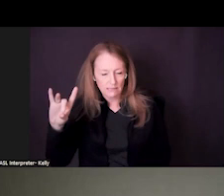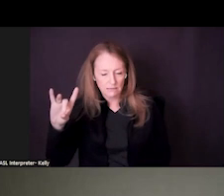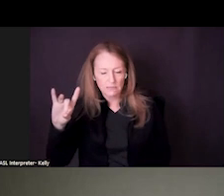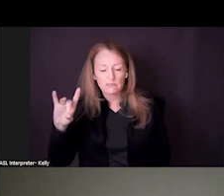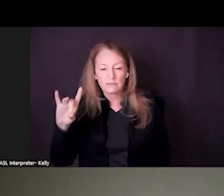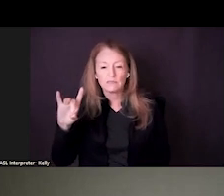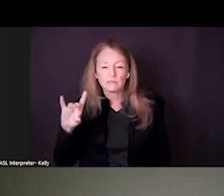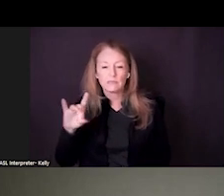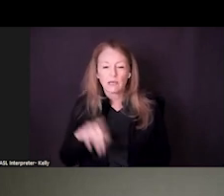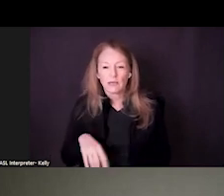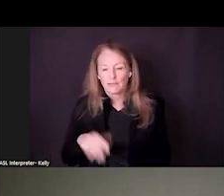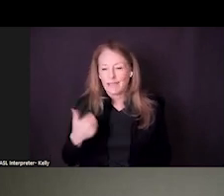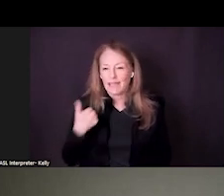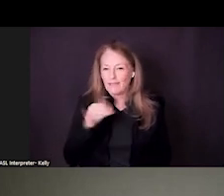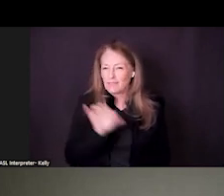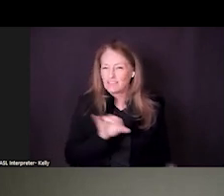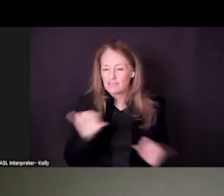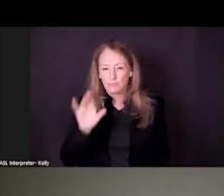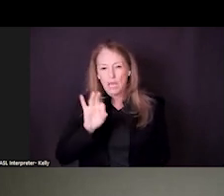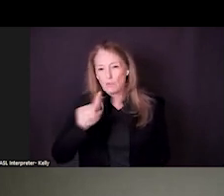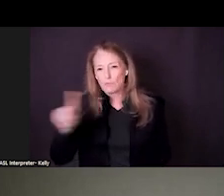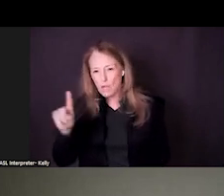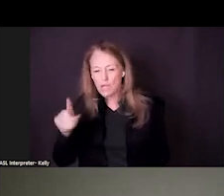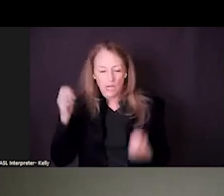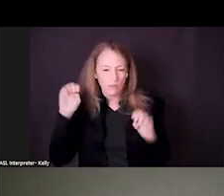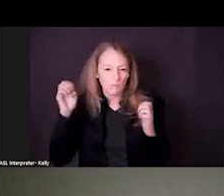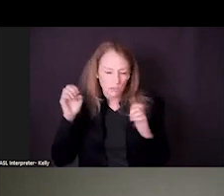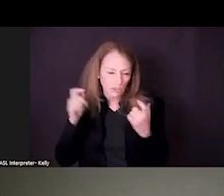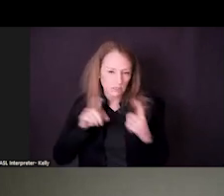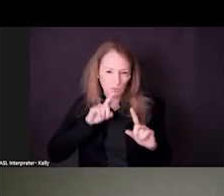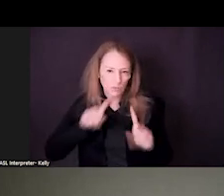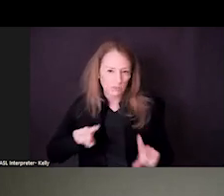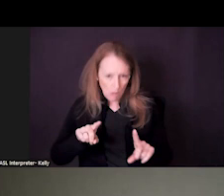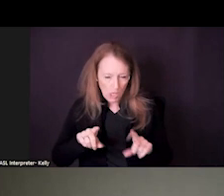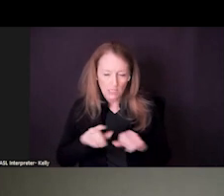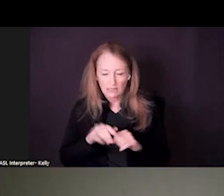THE SAME EMERGENCY SYSTEM THAT THE UNITED STATES DOES AND THEY